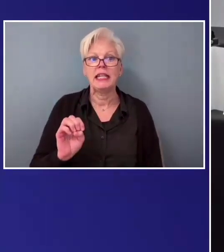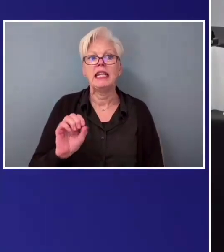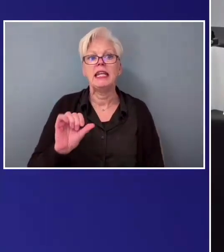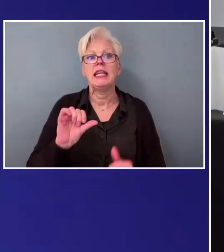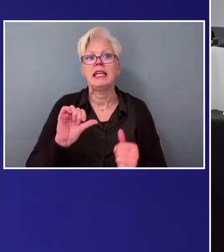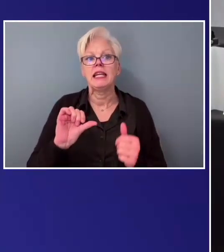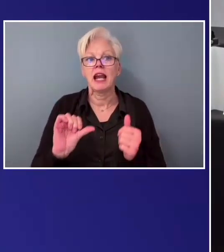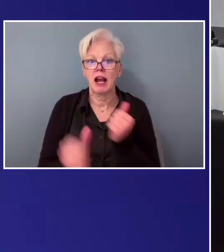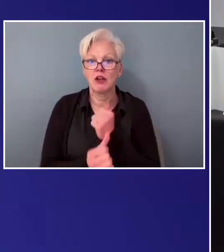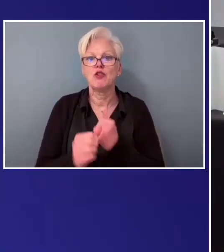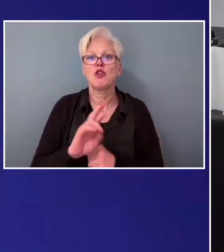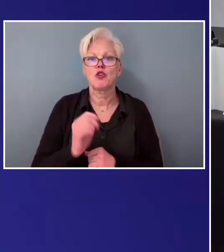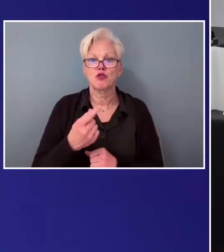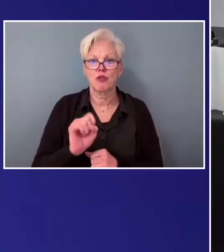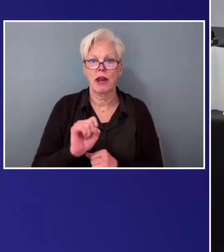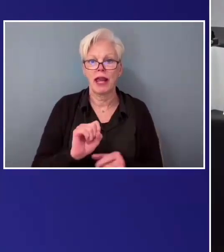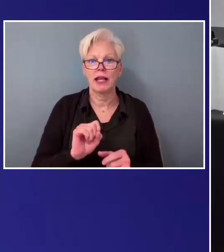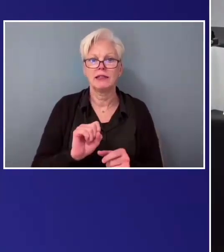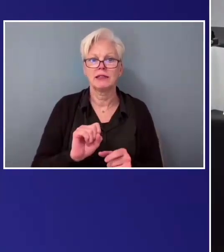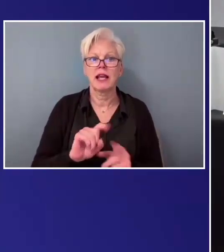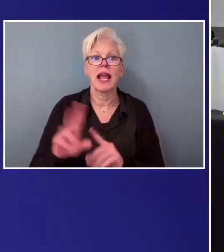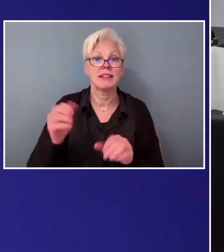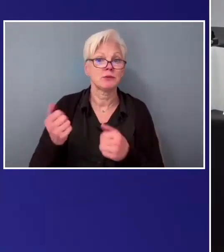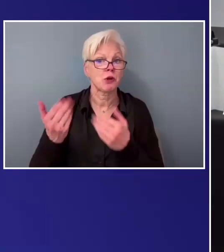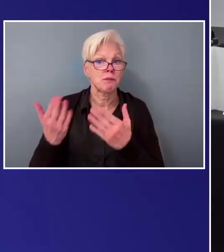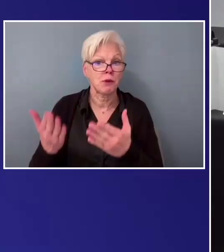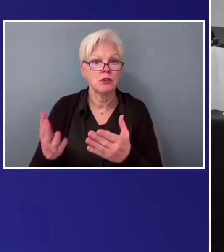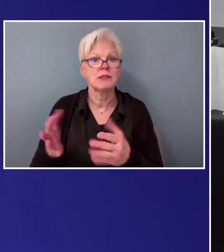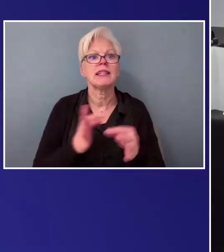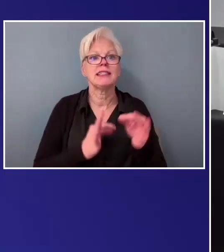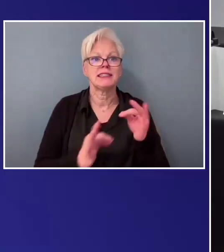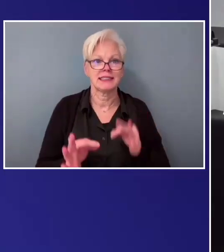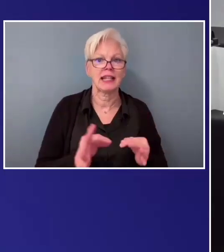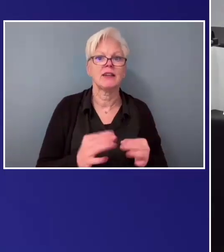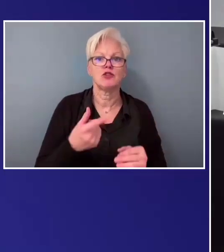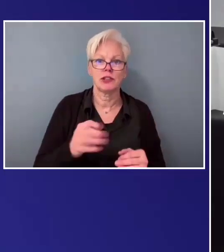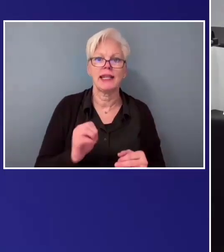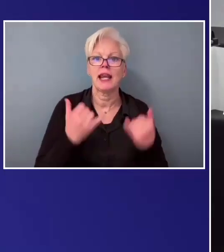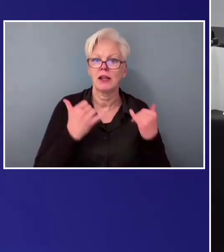regulations as proposed as opposed to GE on current regs. So there was always going to